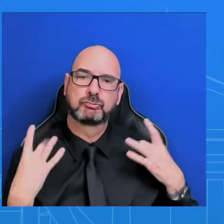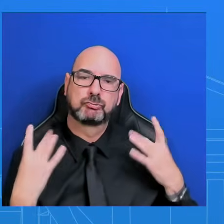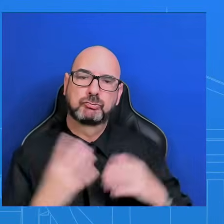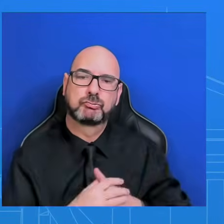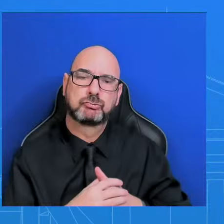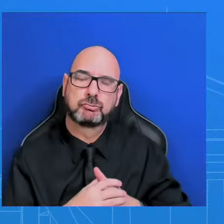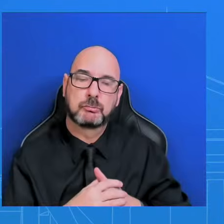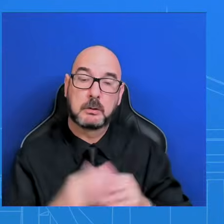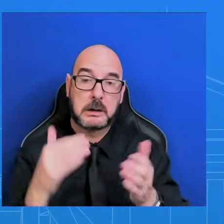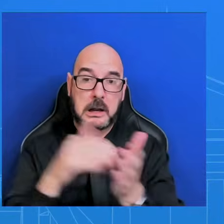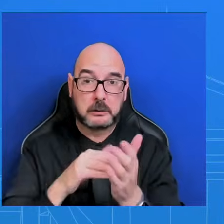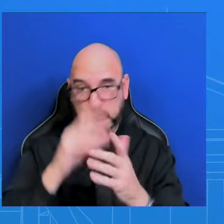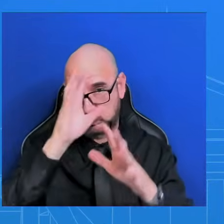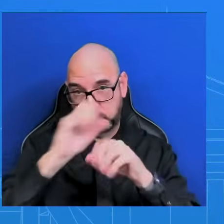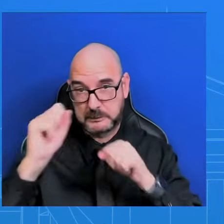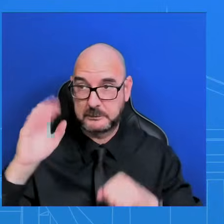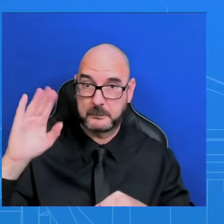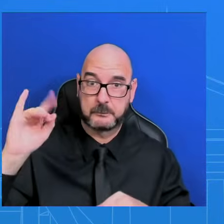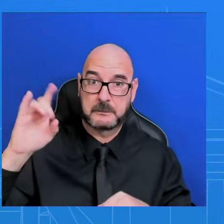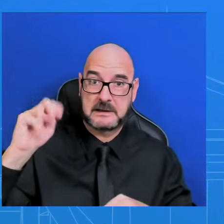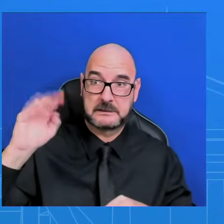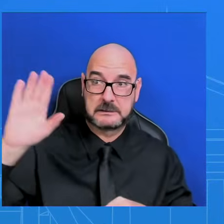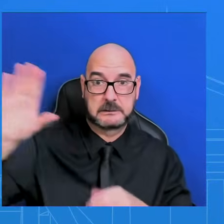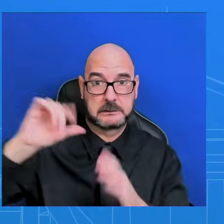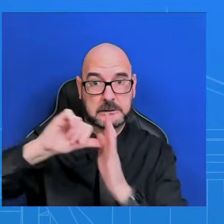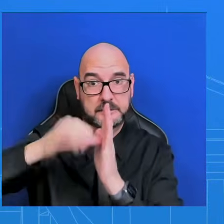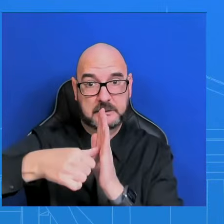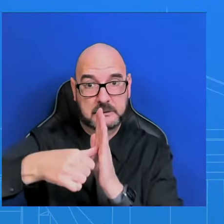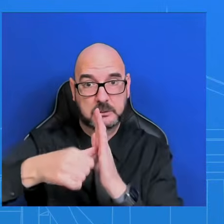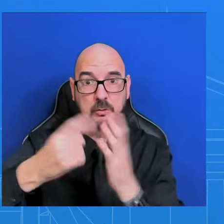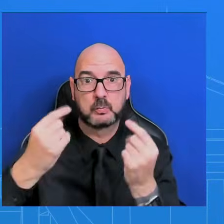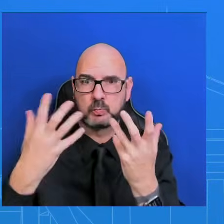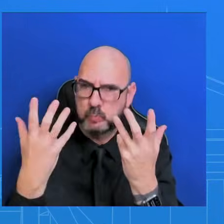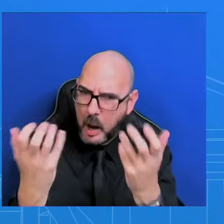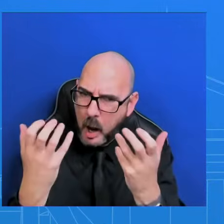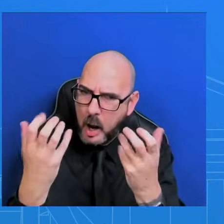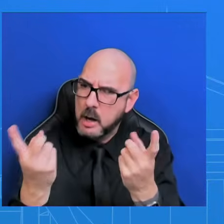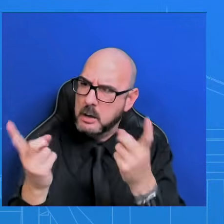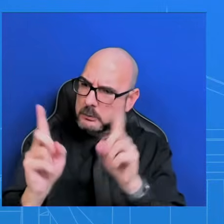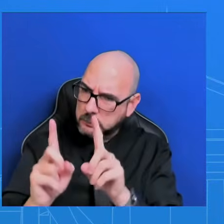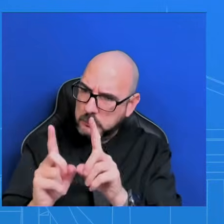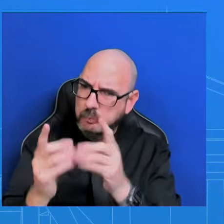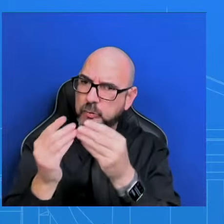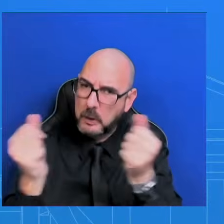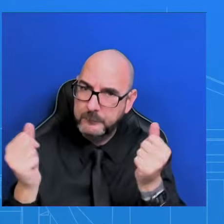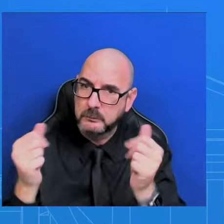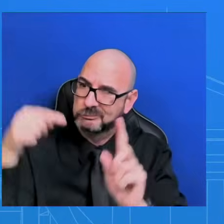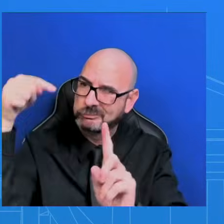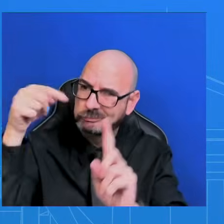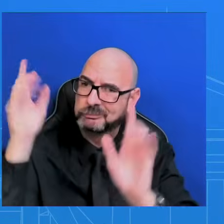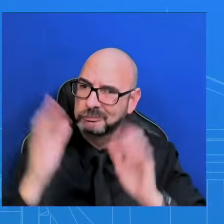understanding, of course, that we're not going to get there tomorrow, that there's an active conflict going on, and that we want to make sure Israel